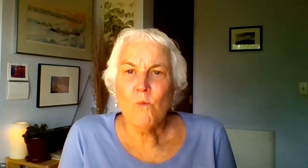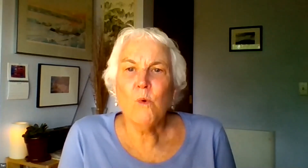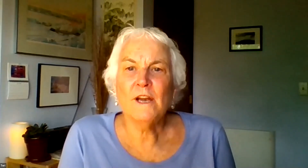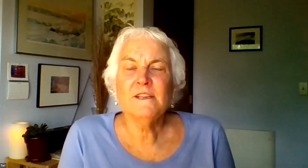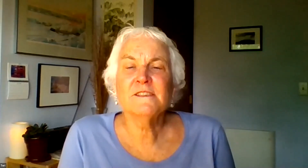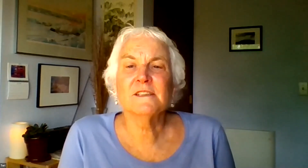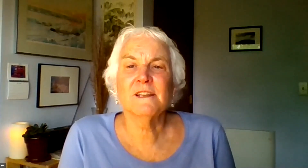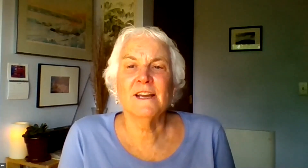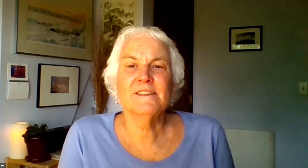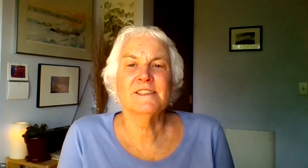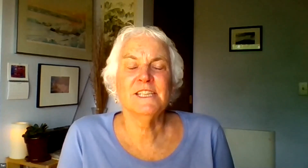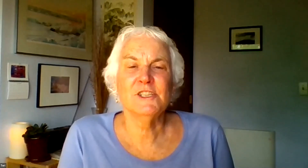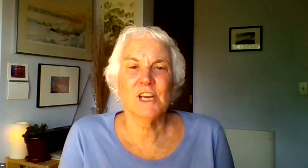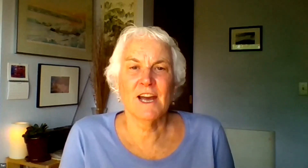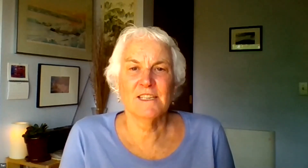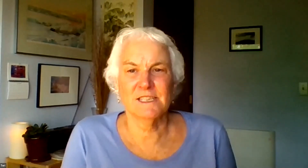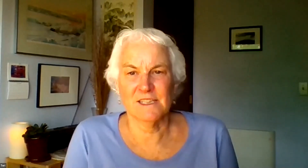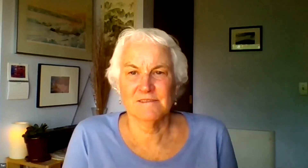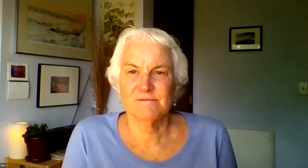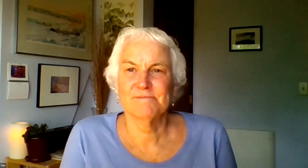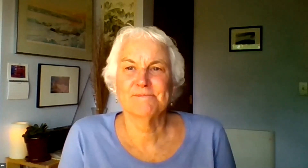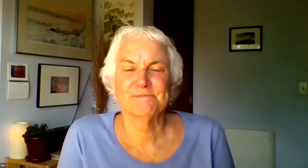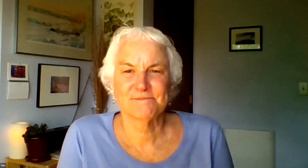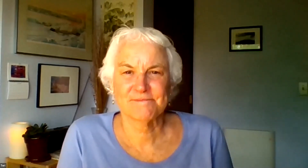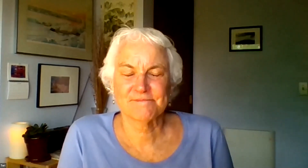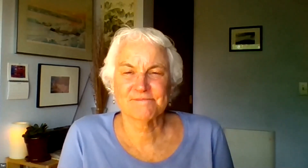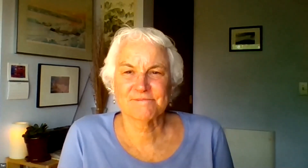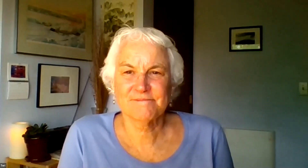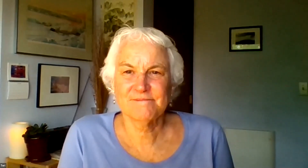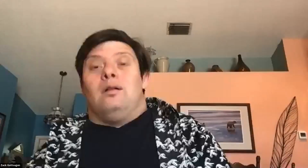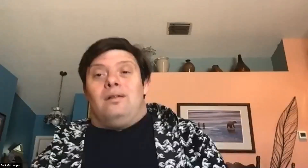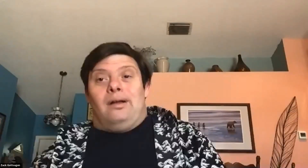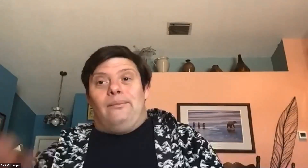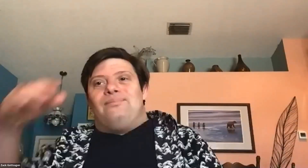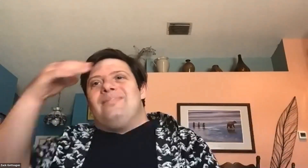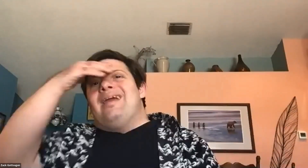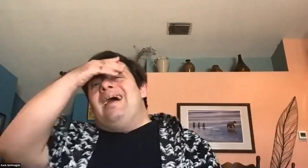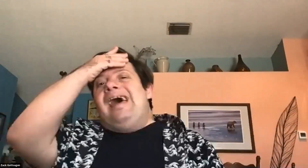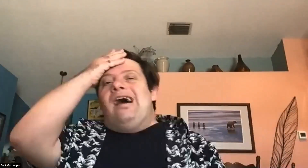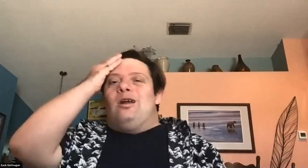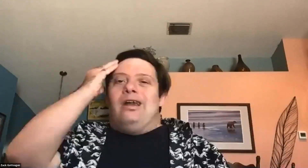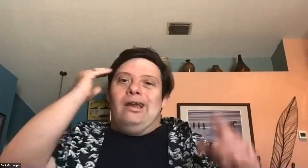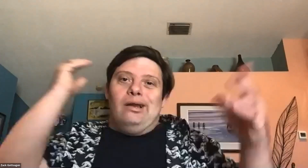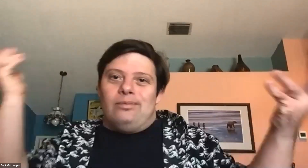couple -- the questions are rolling in really fast and furious . Let's see. What